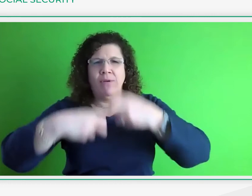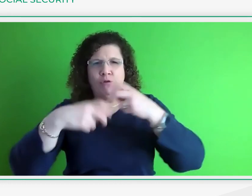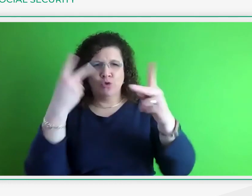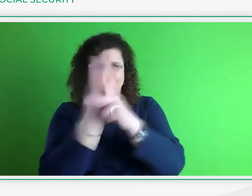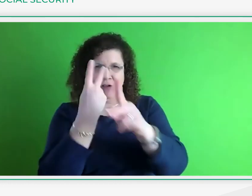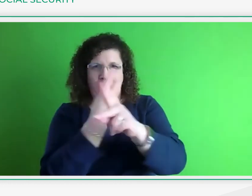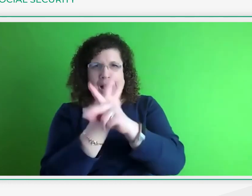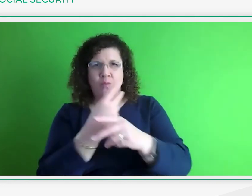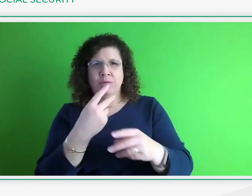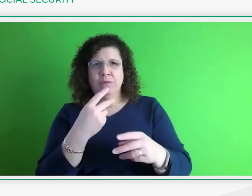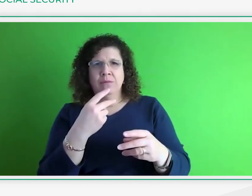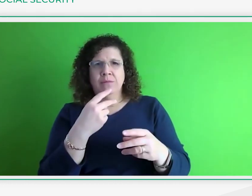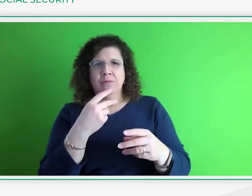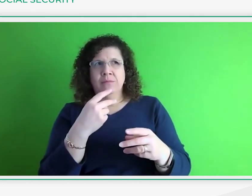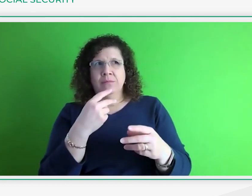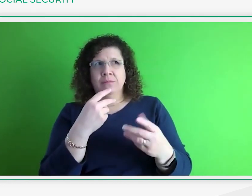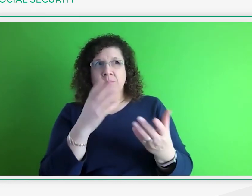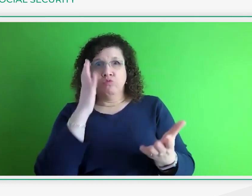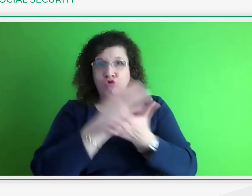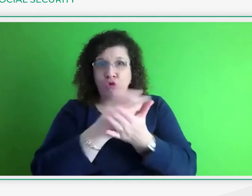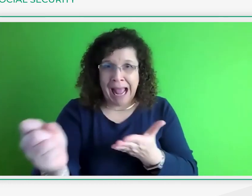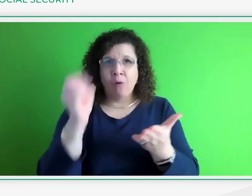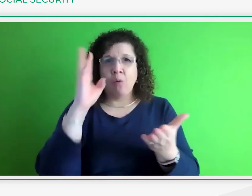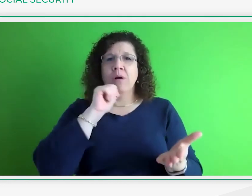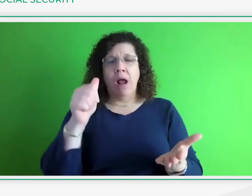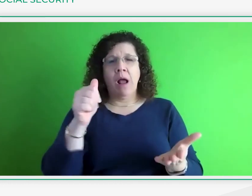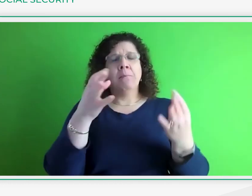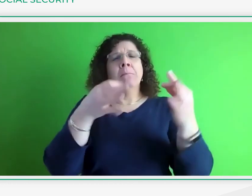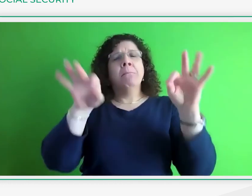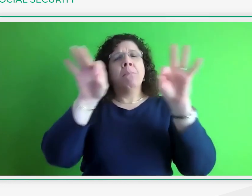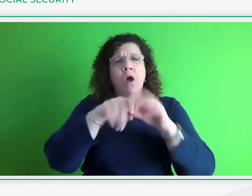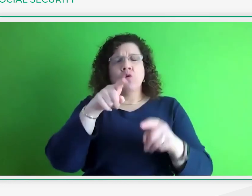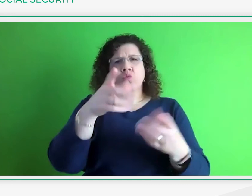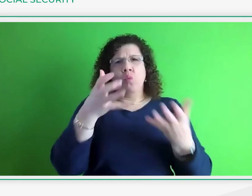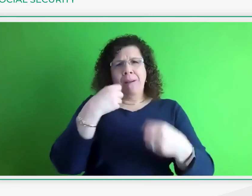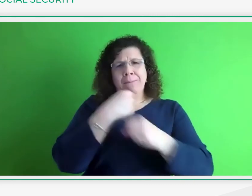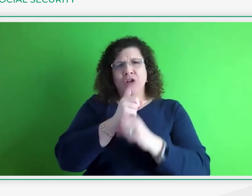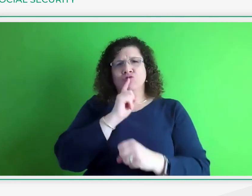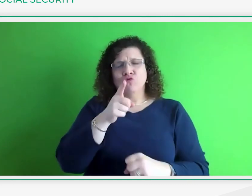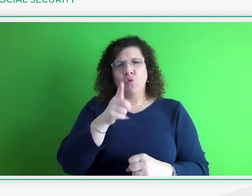It's very difficult, unfortunately, to figure out if it'll run out or to know that answer.